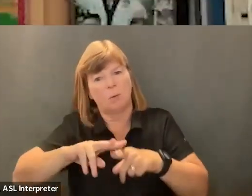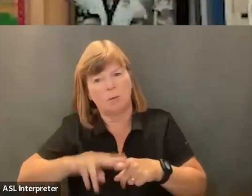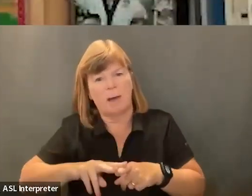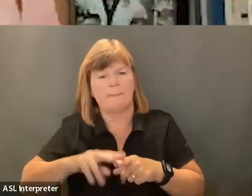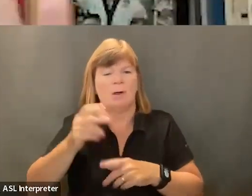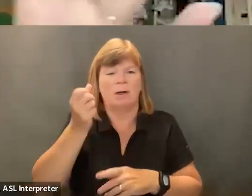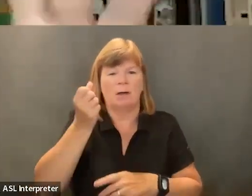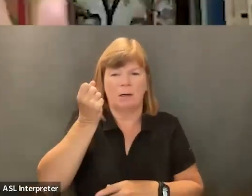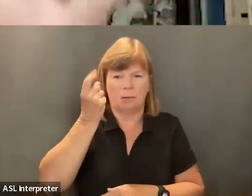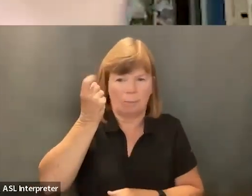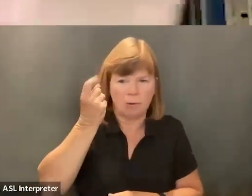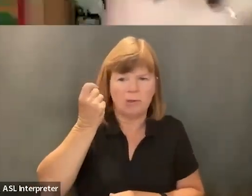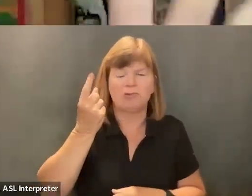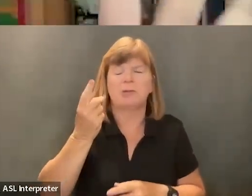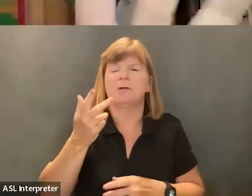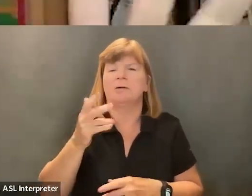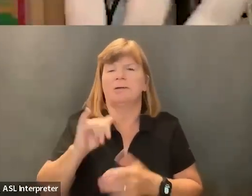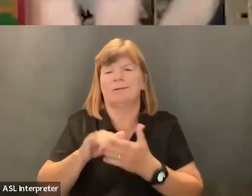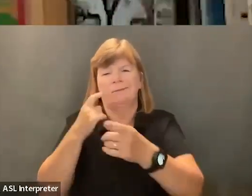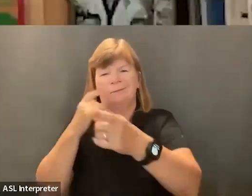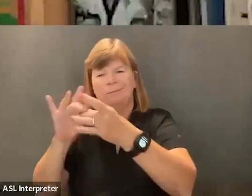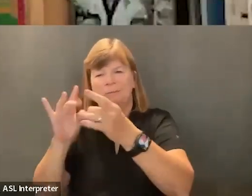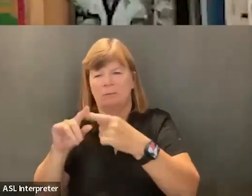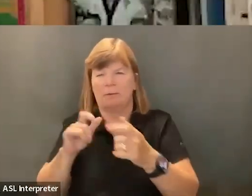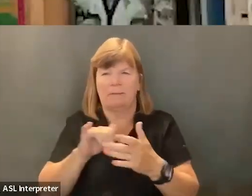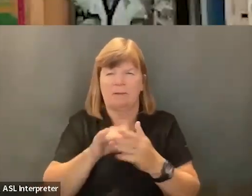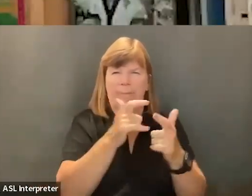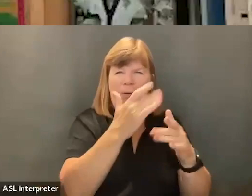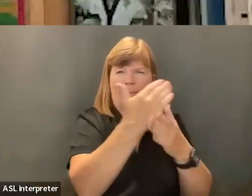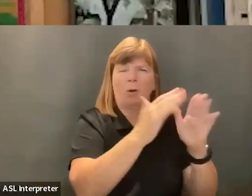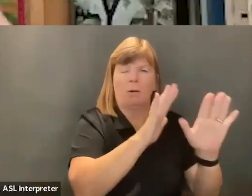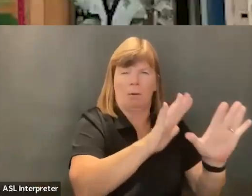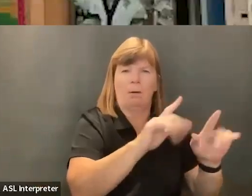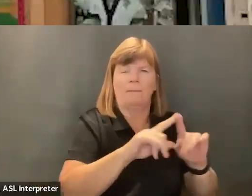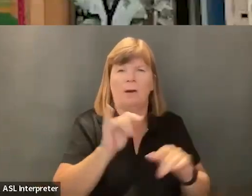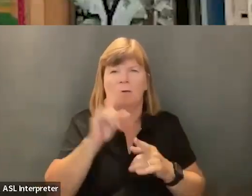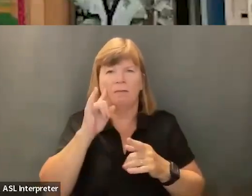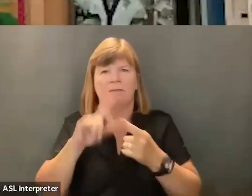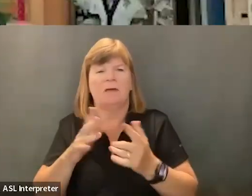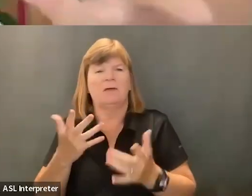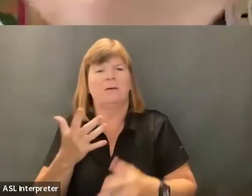Q was saying being that kind of a larger piece I also think about oral language just underlying